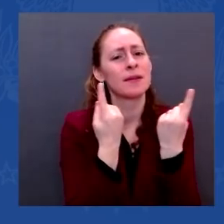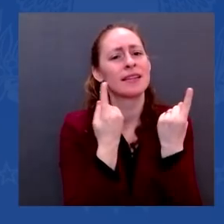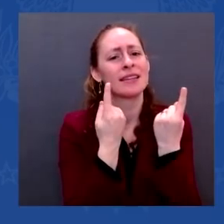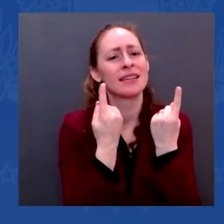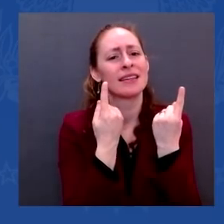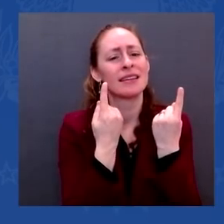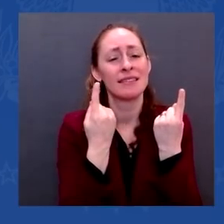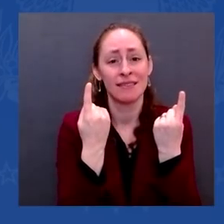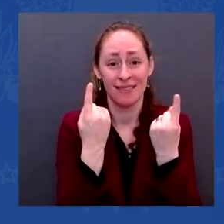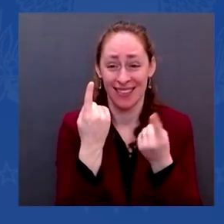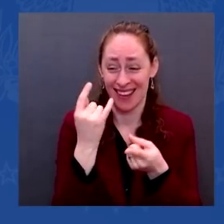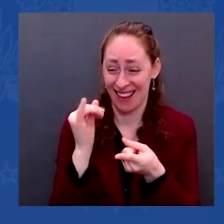Such grace.